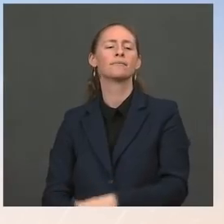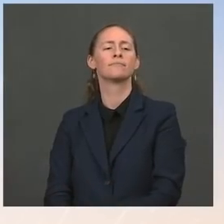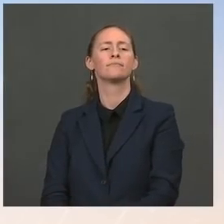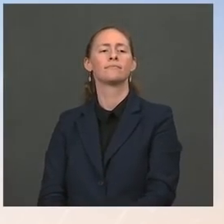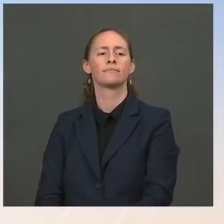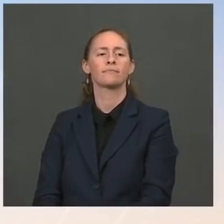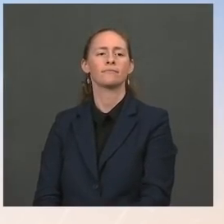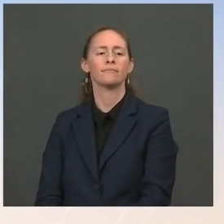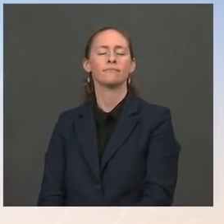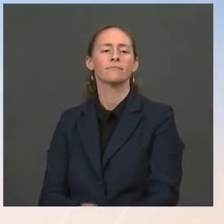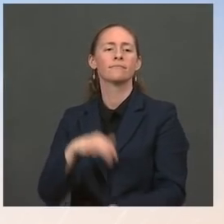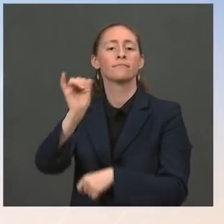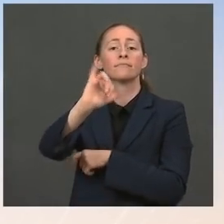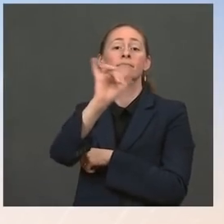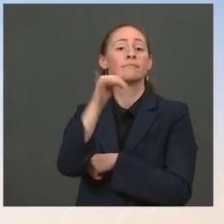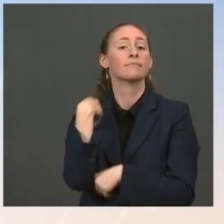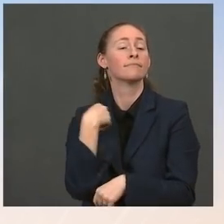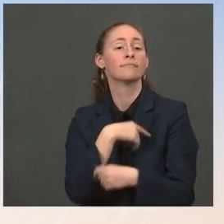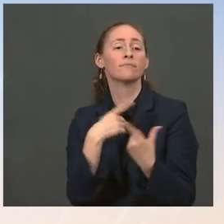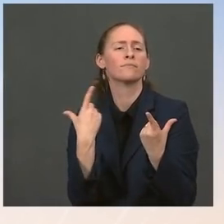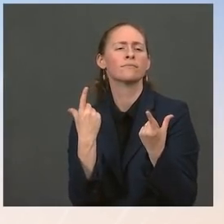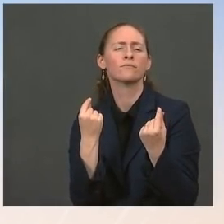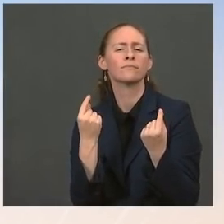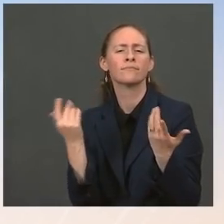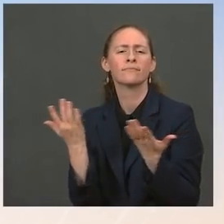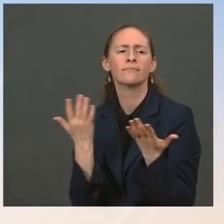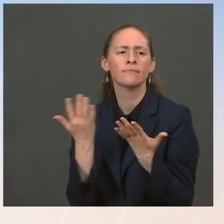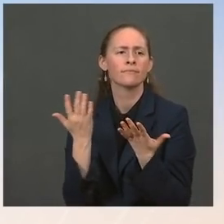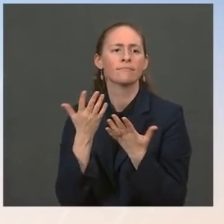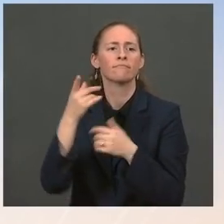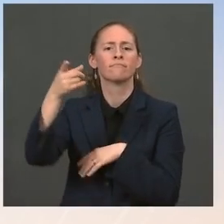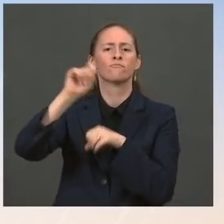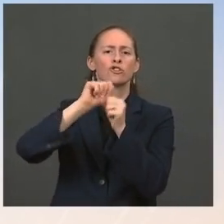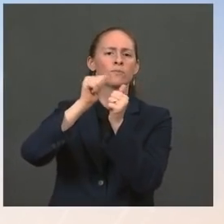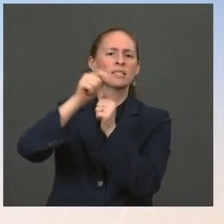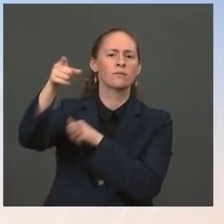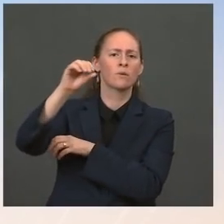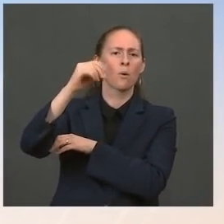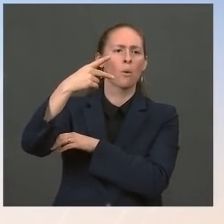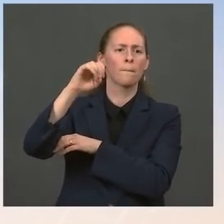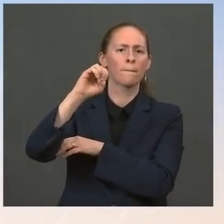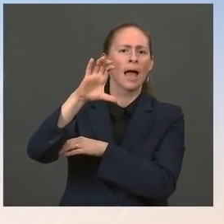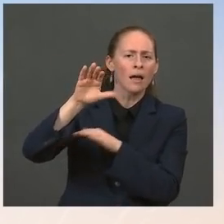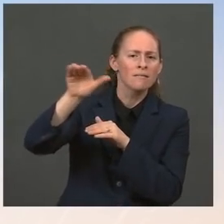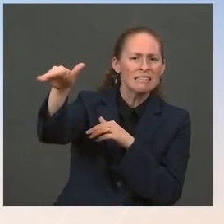including engaging with members of OPEC. We've also taken steps to reach out to the FTC